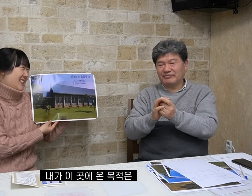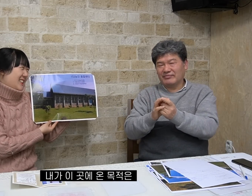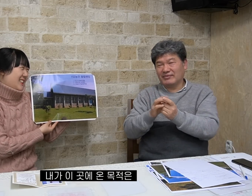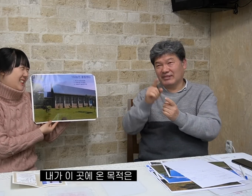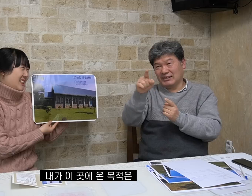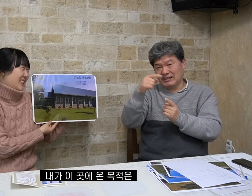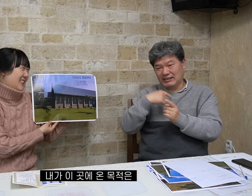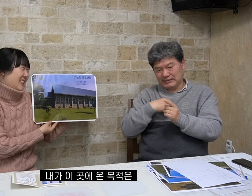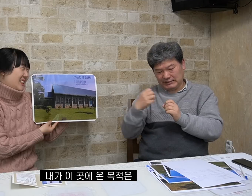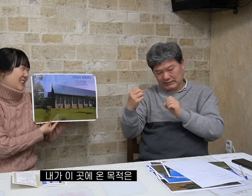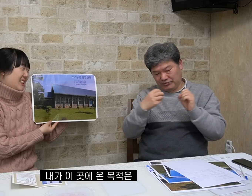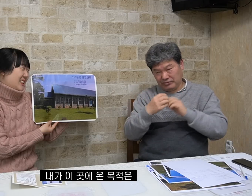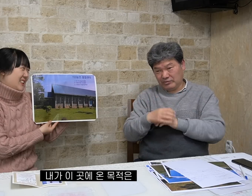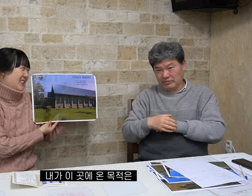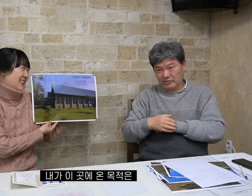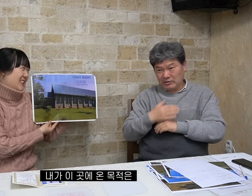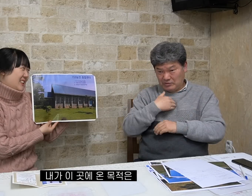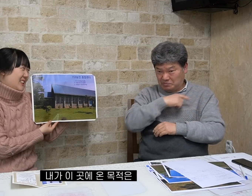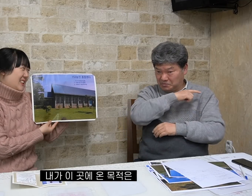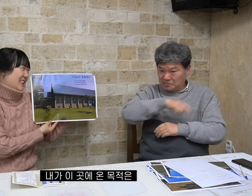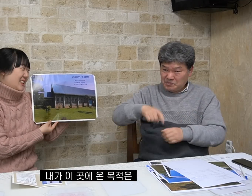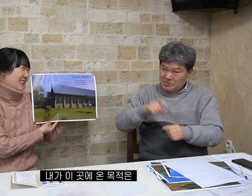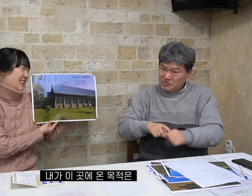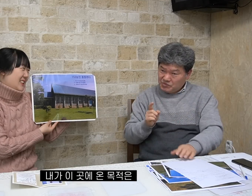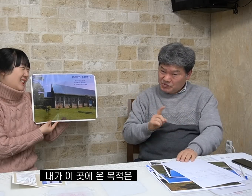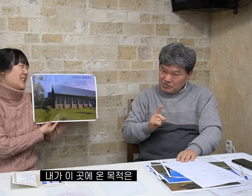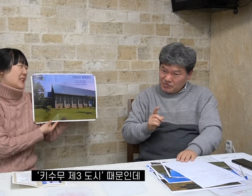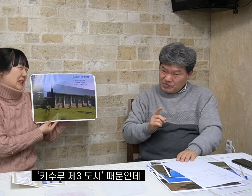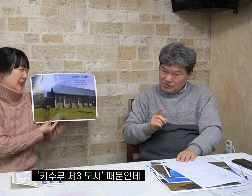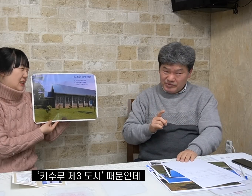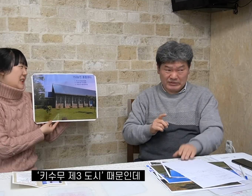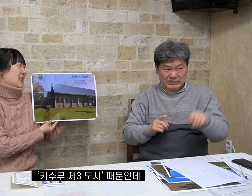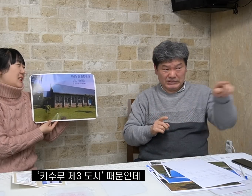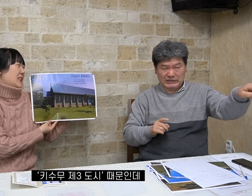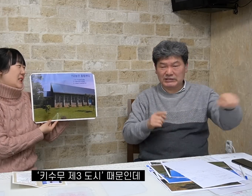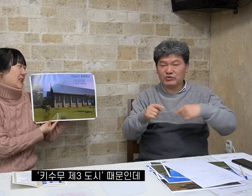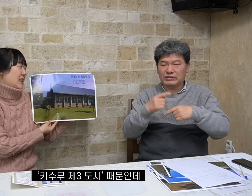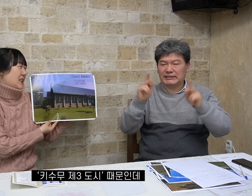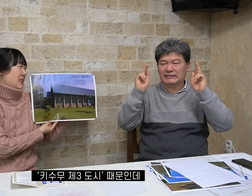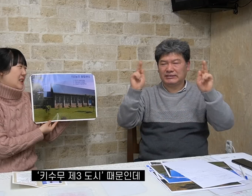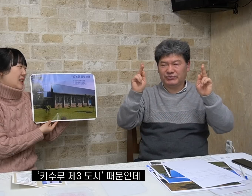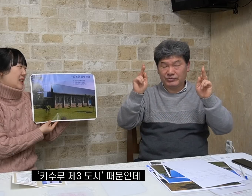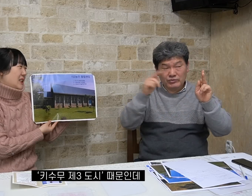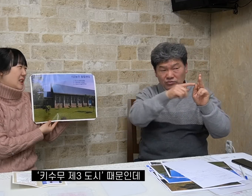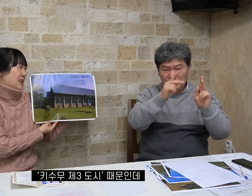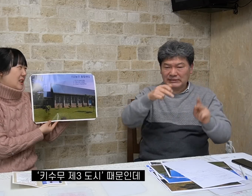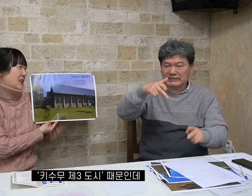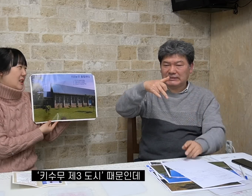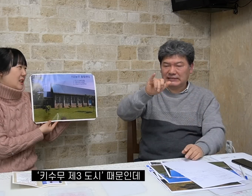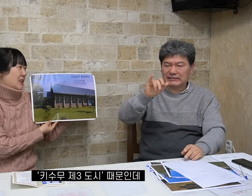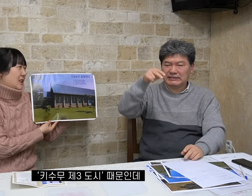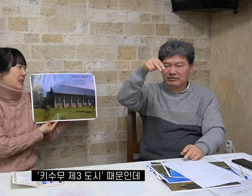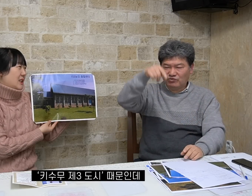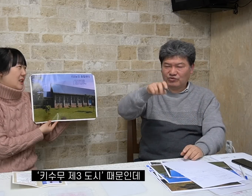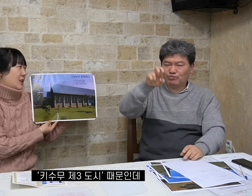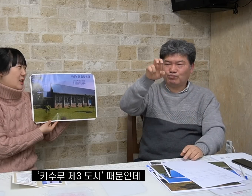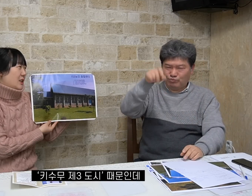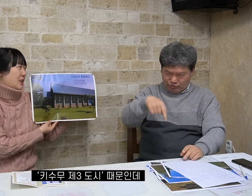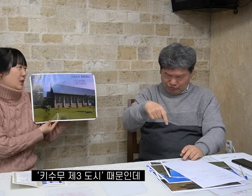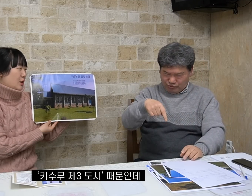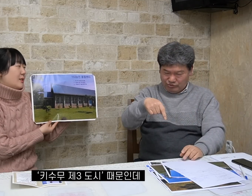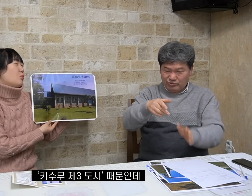The reason I came here is for the 'Kisumu 3rd City',